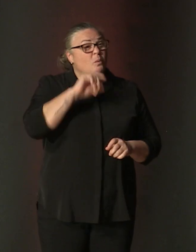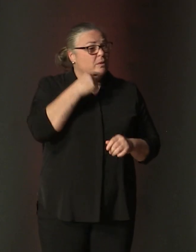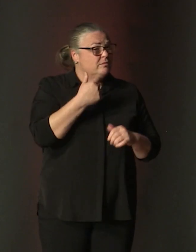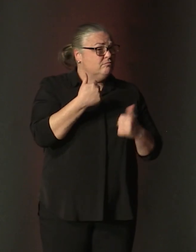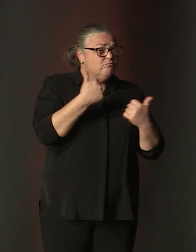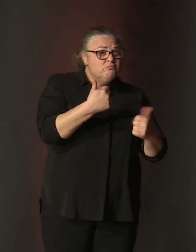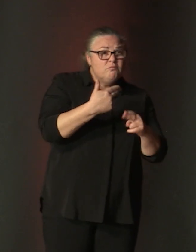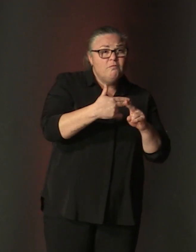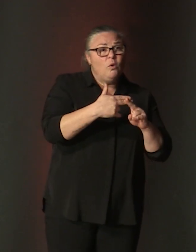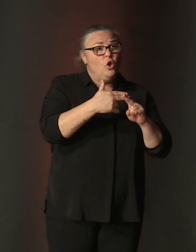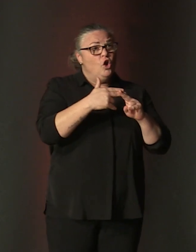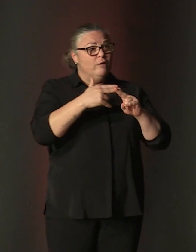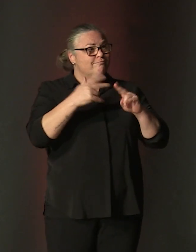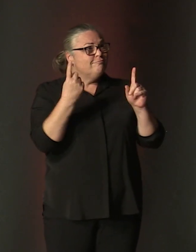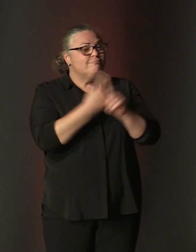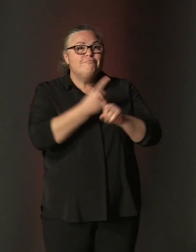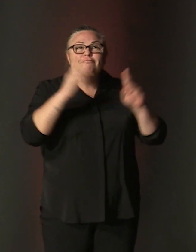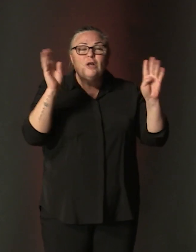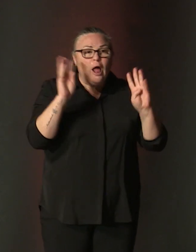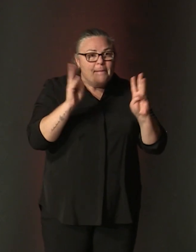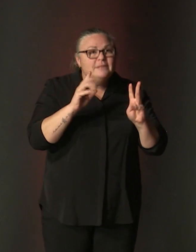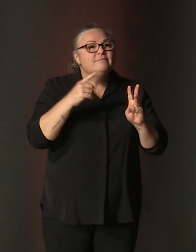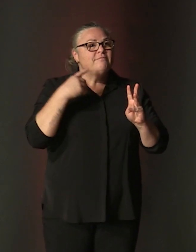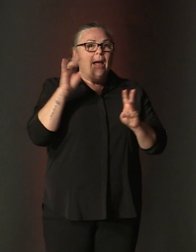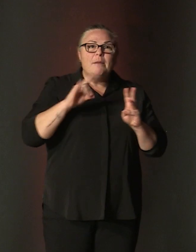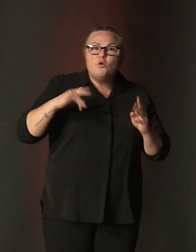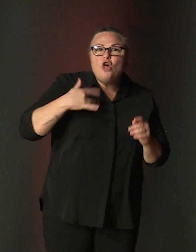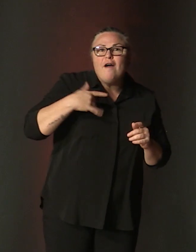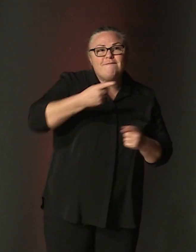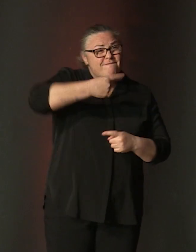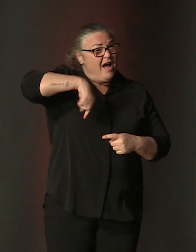This entire approach will be beneficial for the climate, the environment,